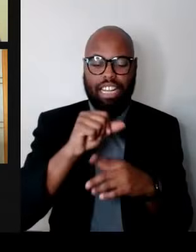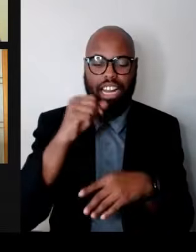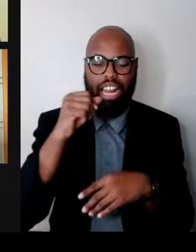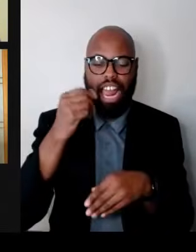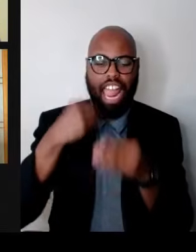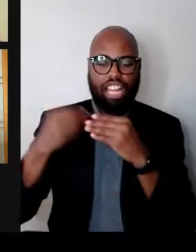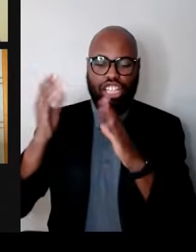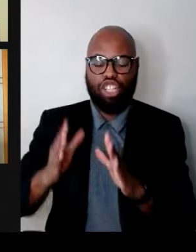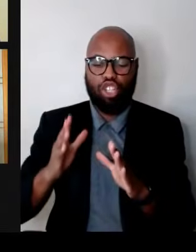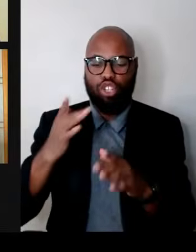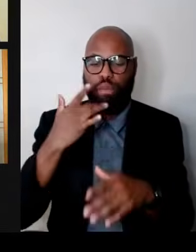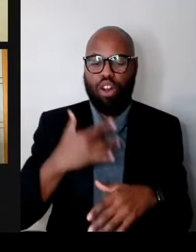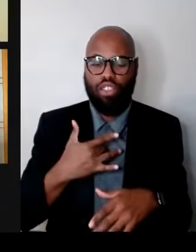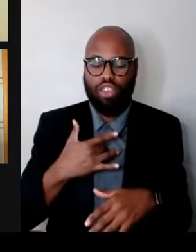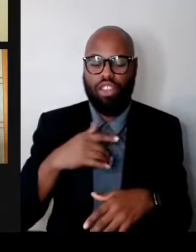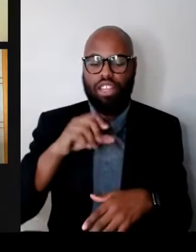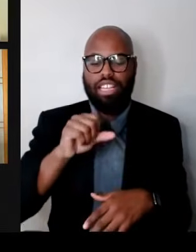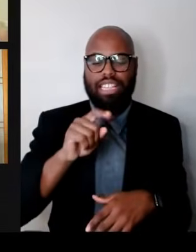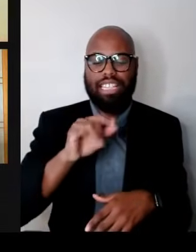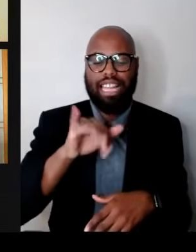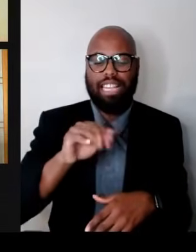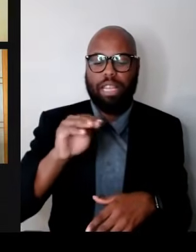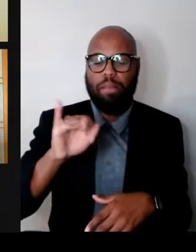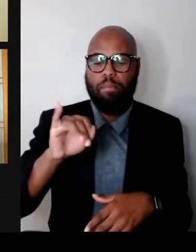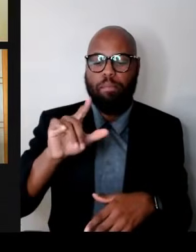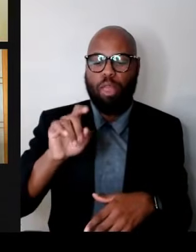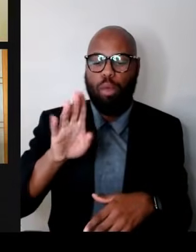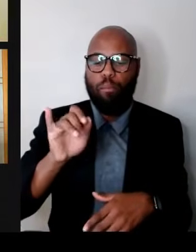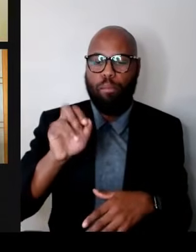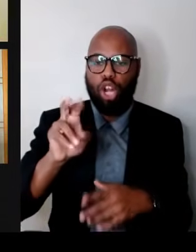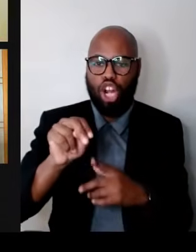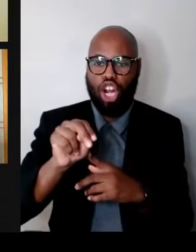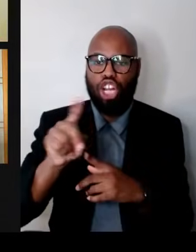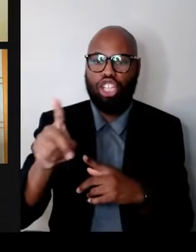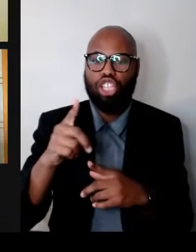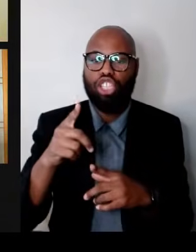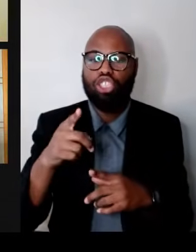Stacey Milbern. She is the Google doodle for the day.